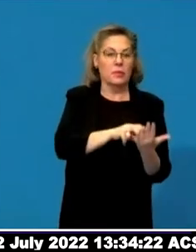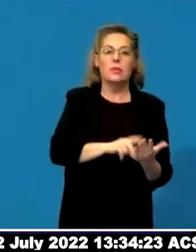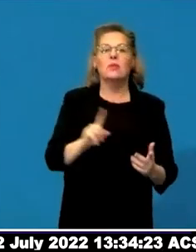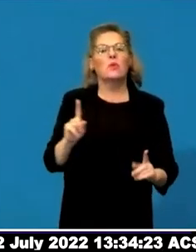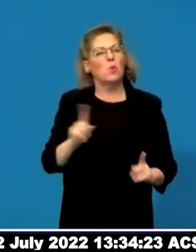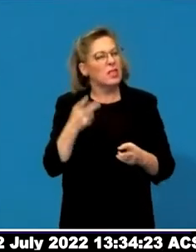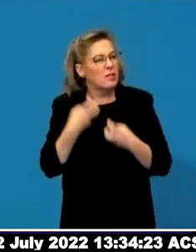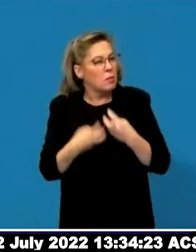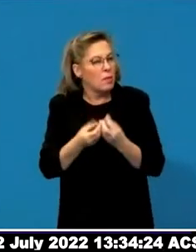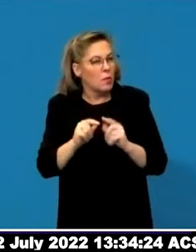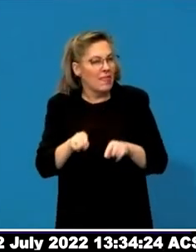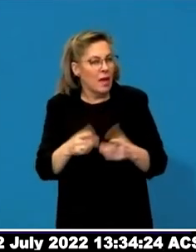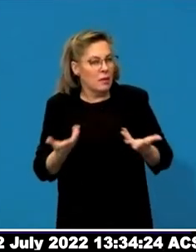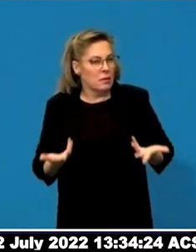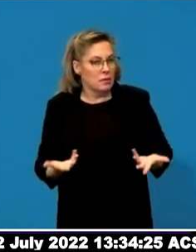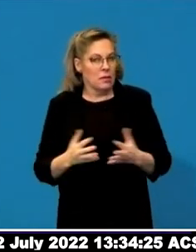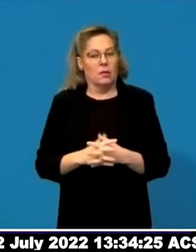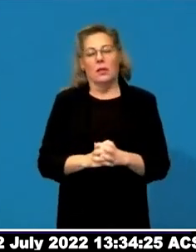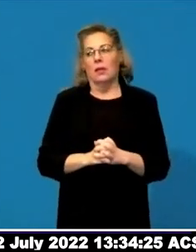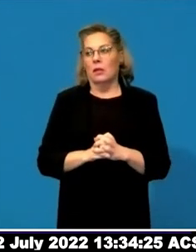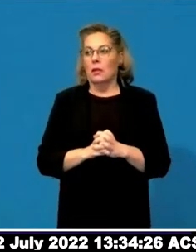MS McRAE: I think that there are some cultural barriers